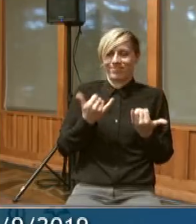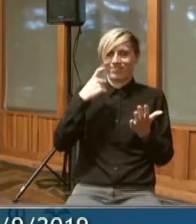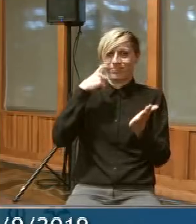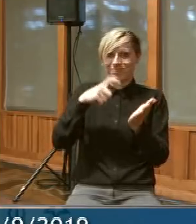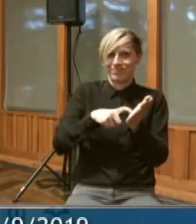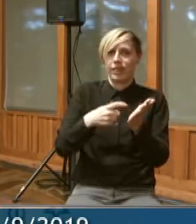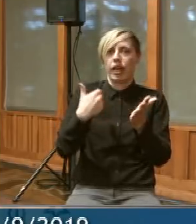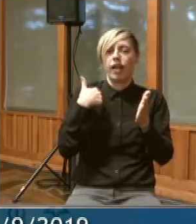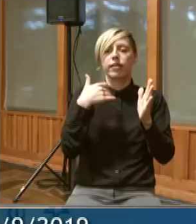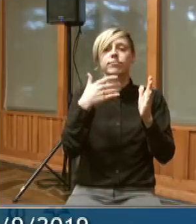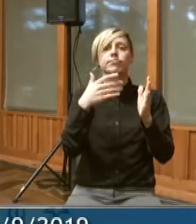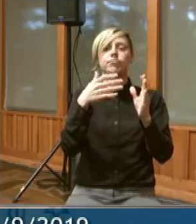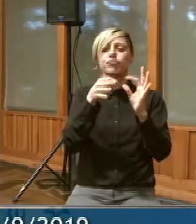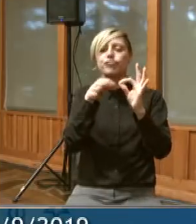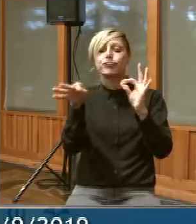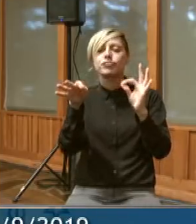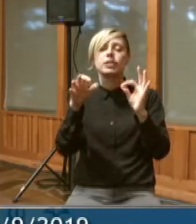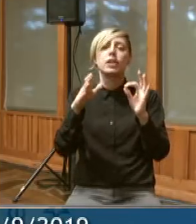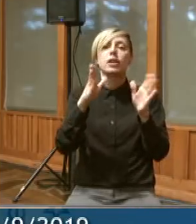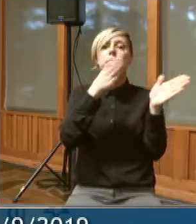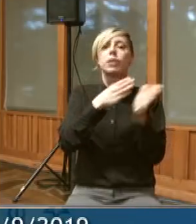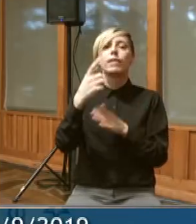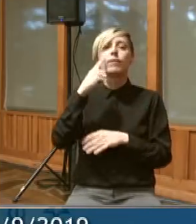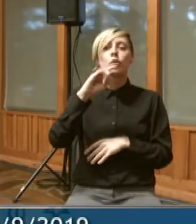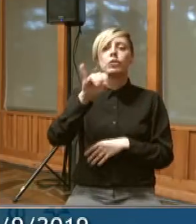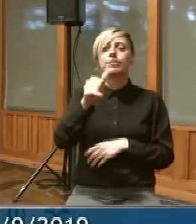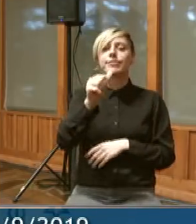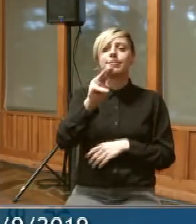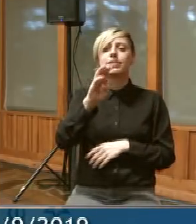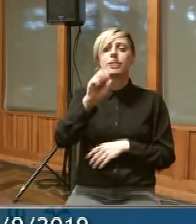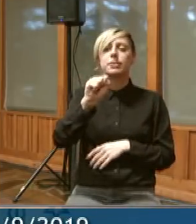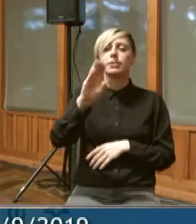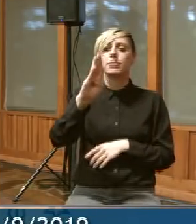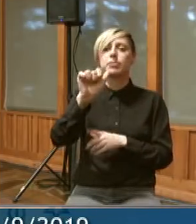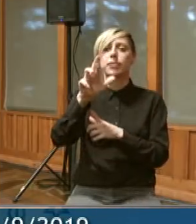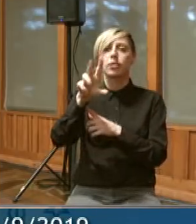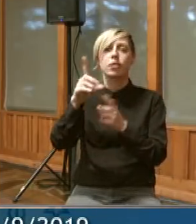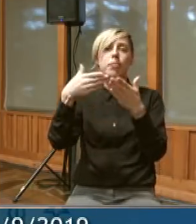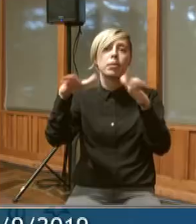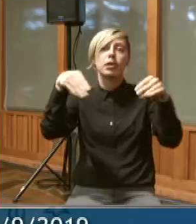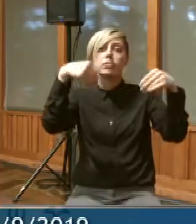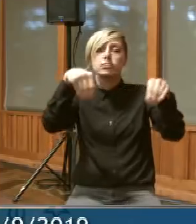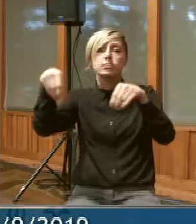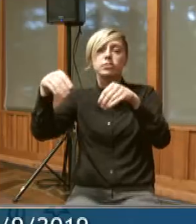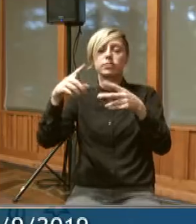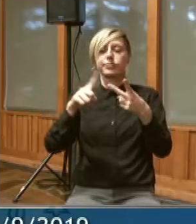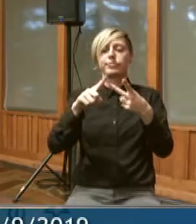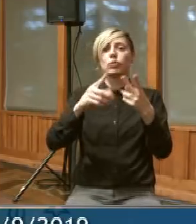BEST CHANCE TO SURVIVE. UNFORTUNATELY THE CURRENT BUDGET DOES NOT INCLUDE THOSE MITIGATION MEASURES. INSTEAD THE PROSPER PORTLAND BUDGET INCLUDES ITEMS SUCH AS